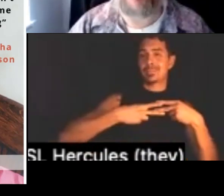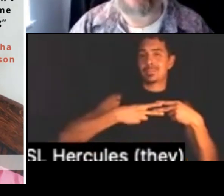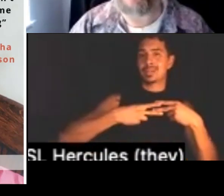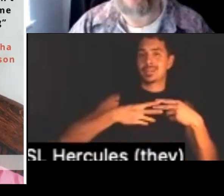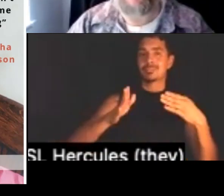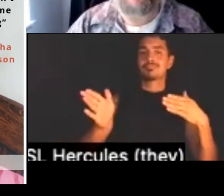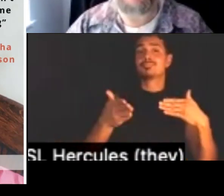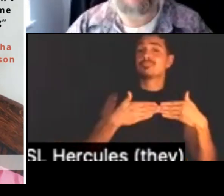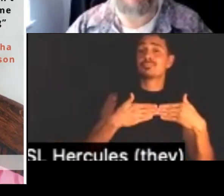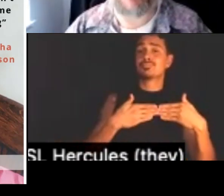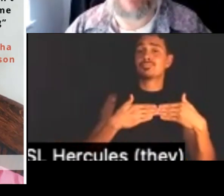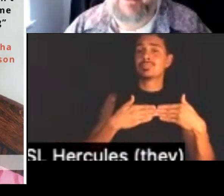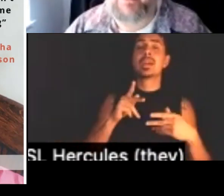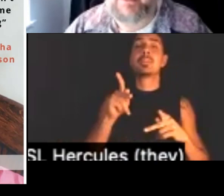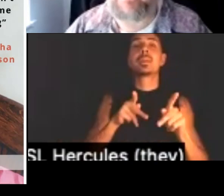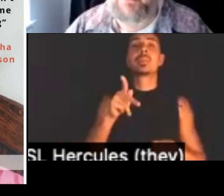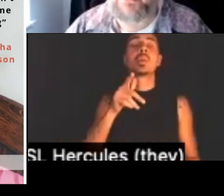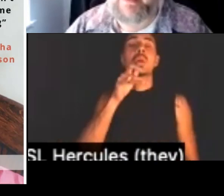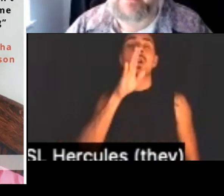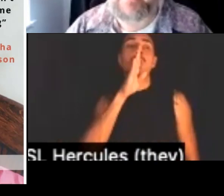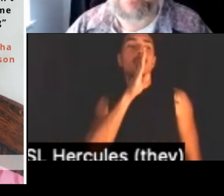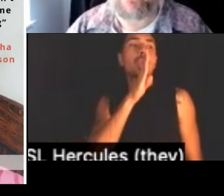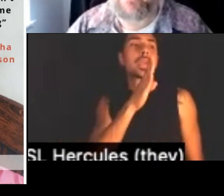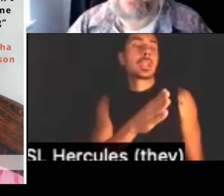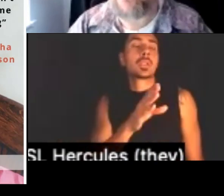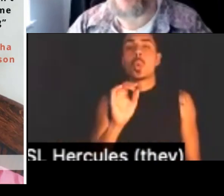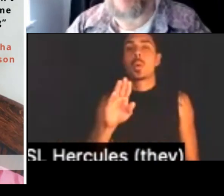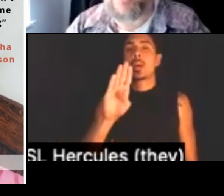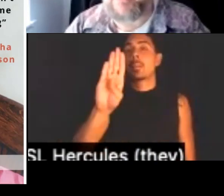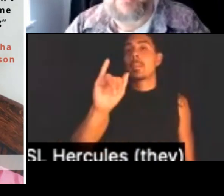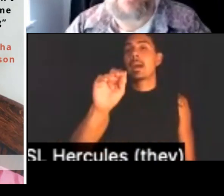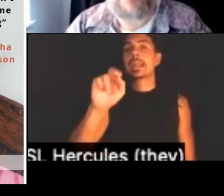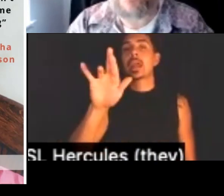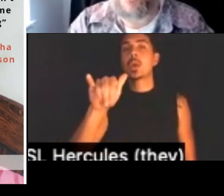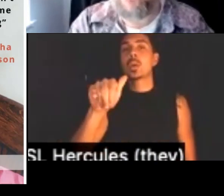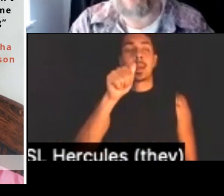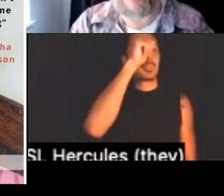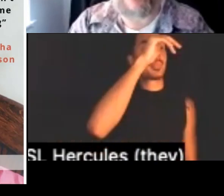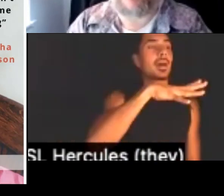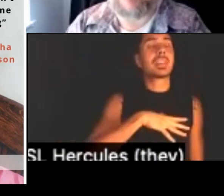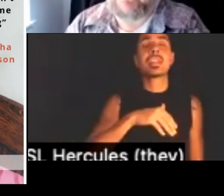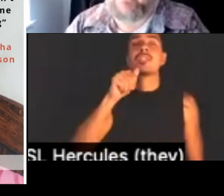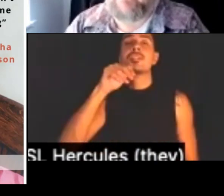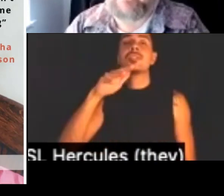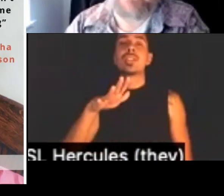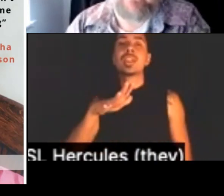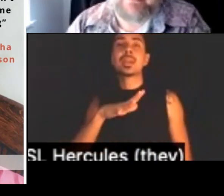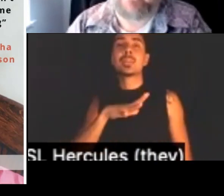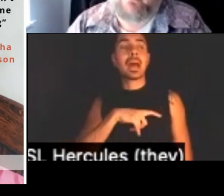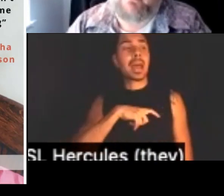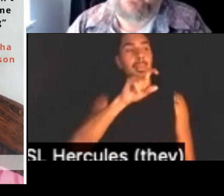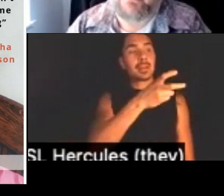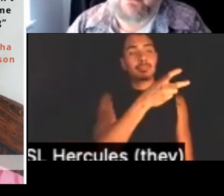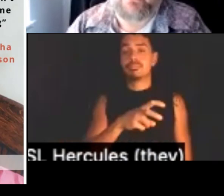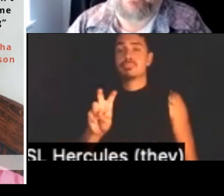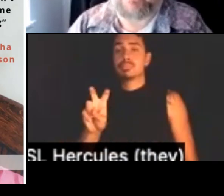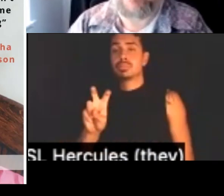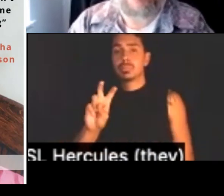and want to be binary in their transness or in their identity in order to access services like hormones of surgery.